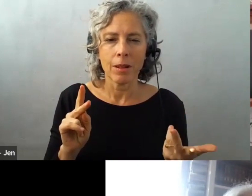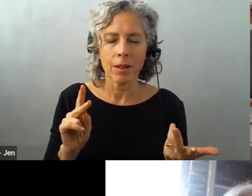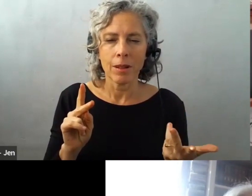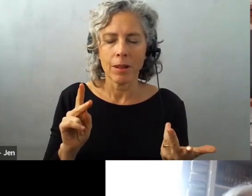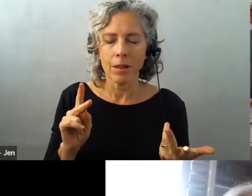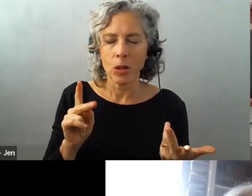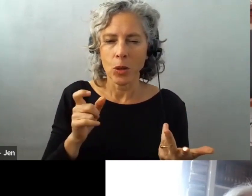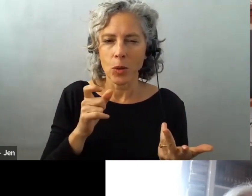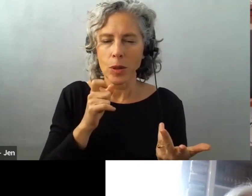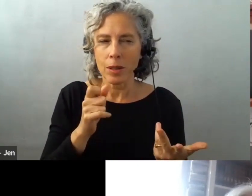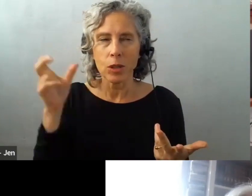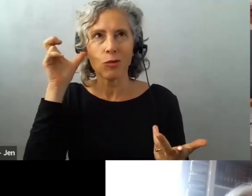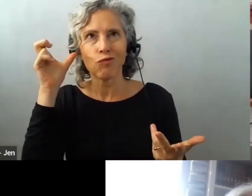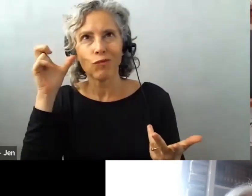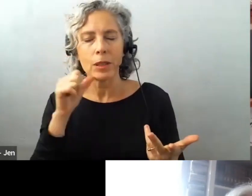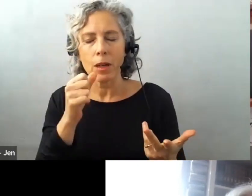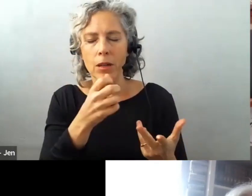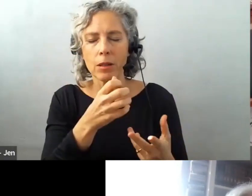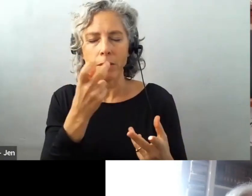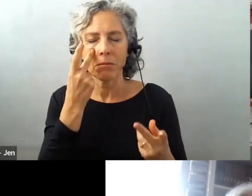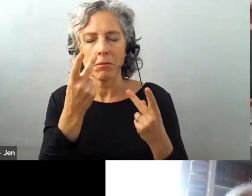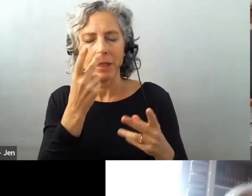not visually, please go ahead.